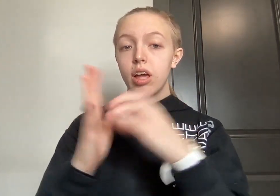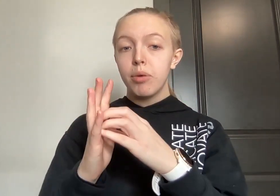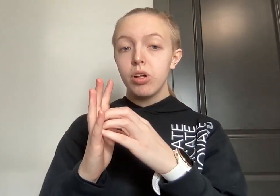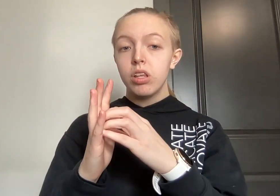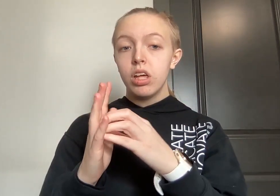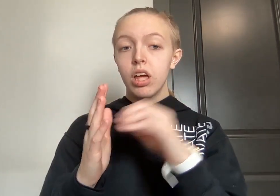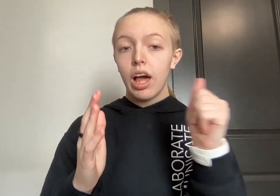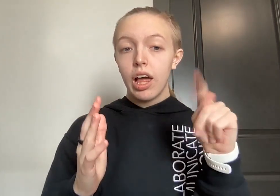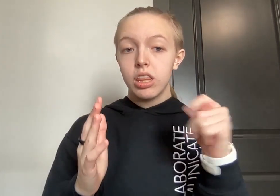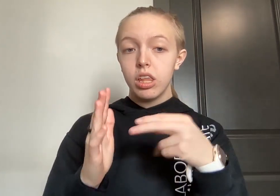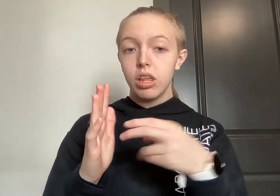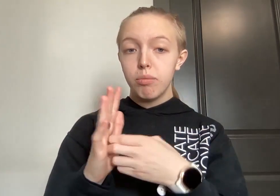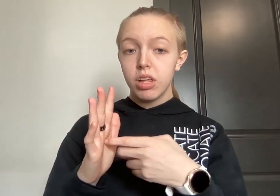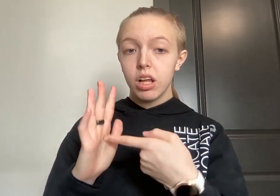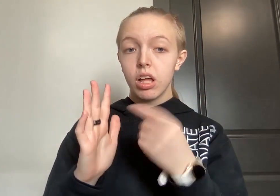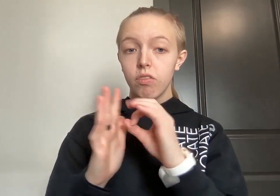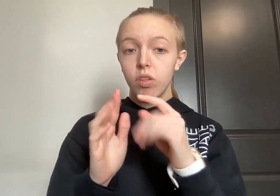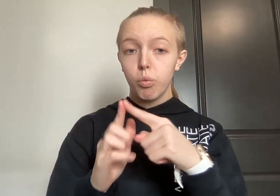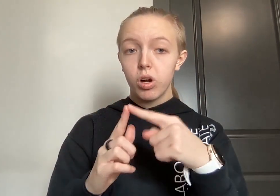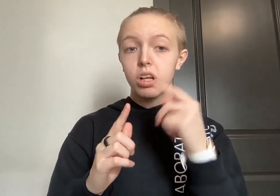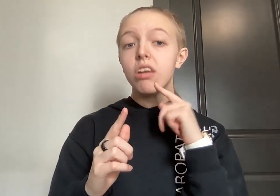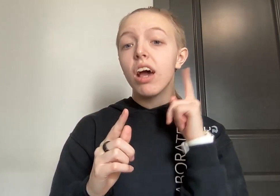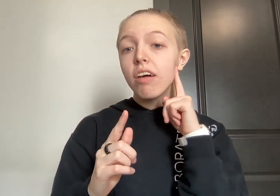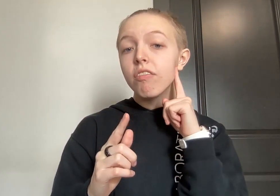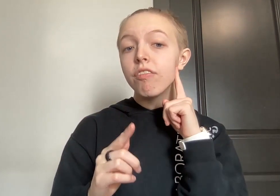Capital D at the beginning of the word deaf